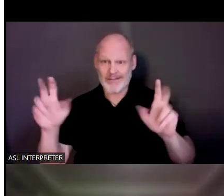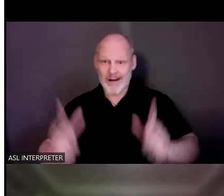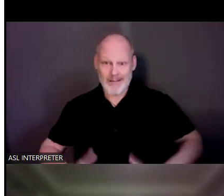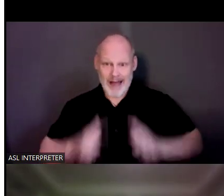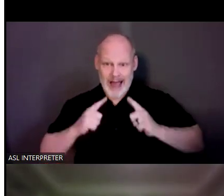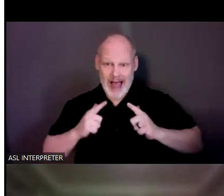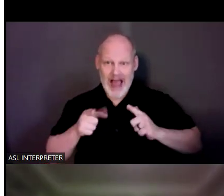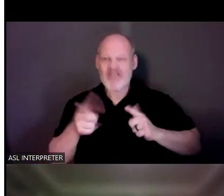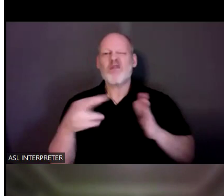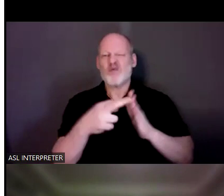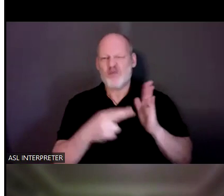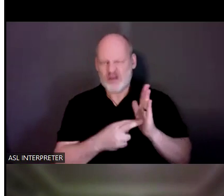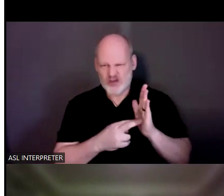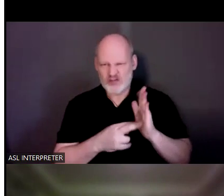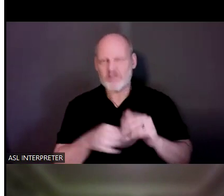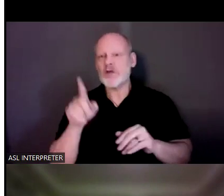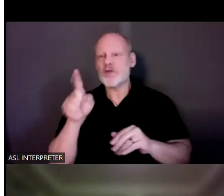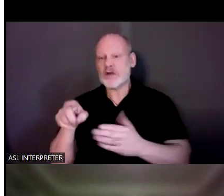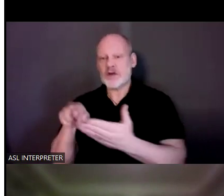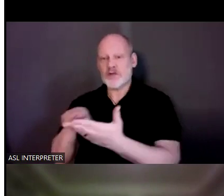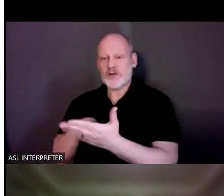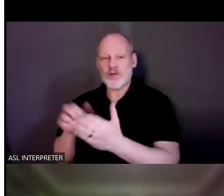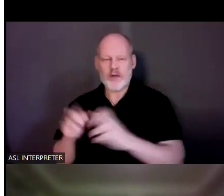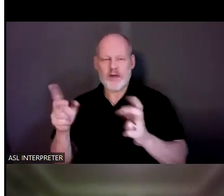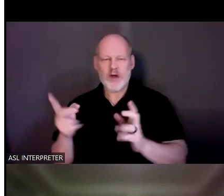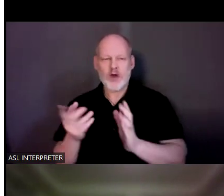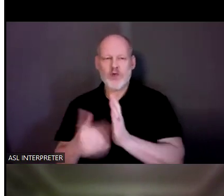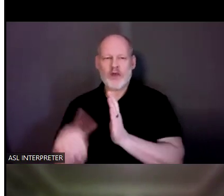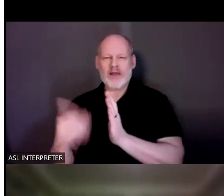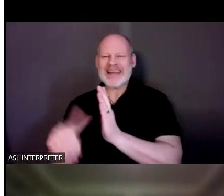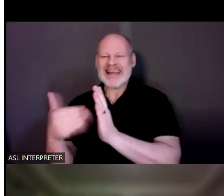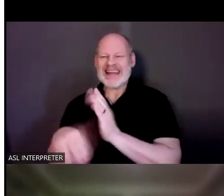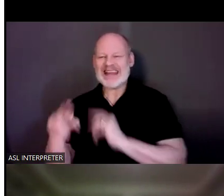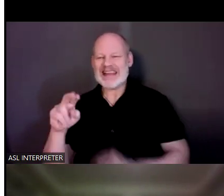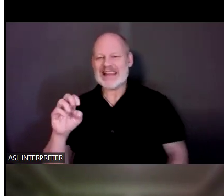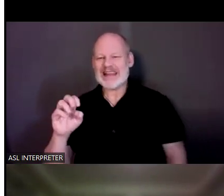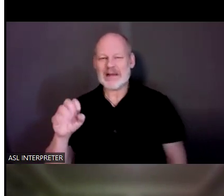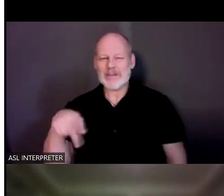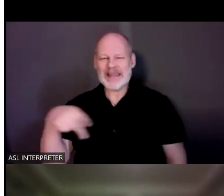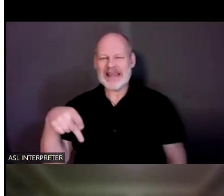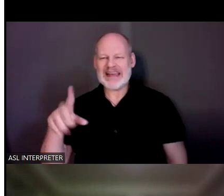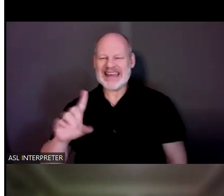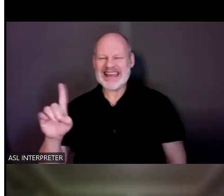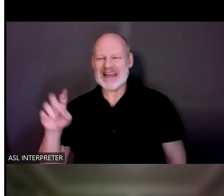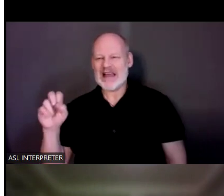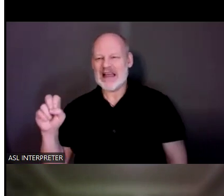need to register uh through PD enroller every month so PD enroller is going to send you an